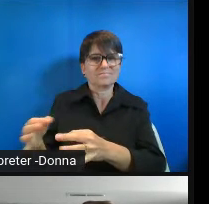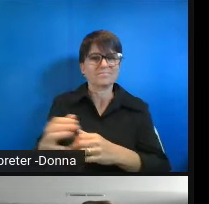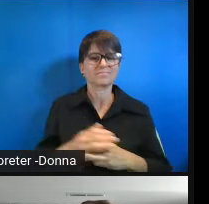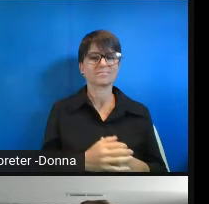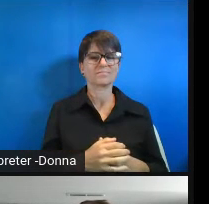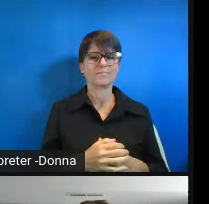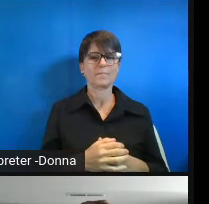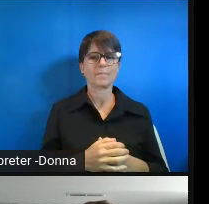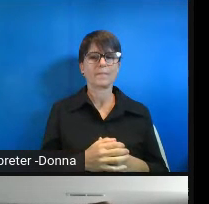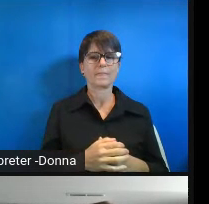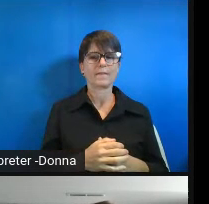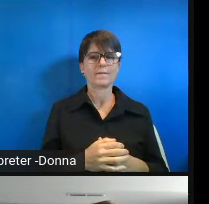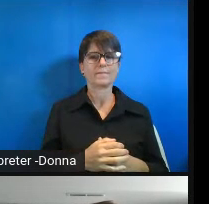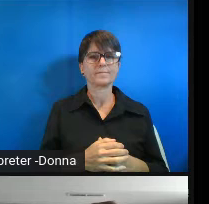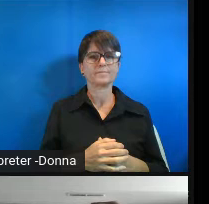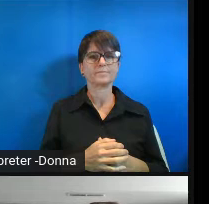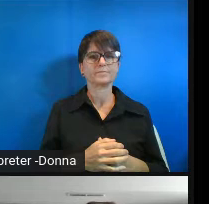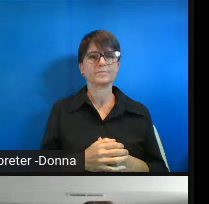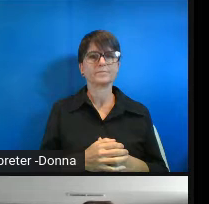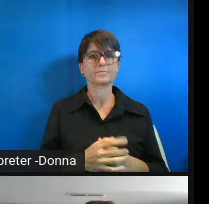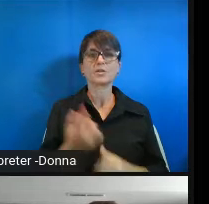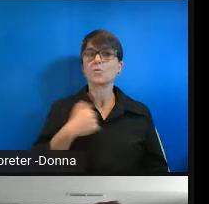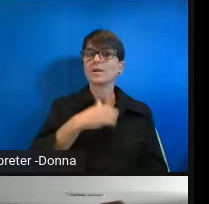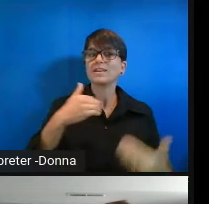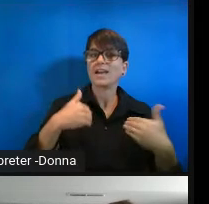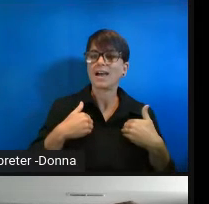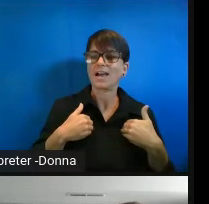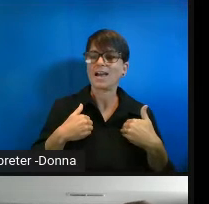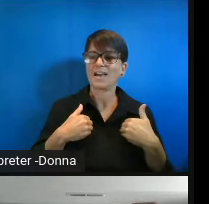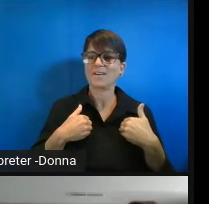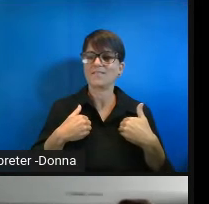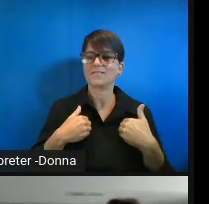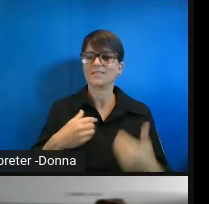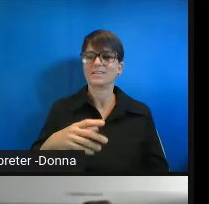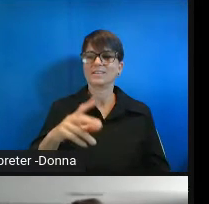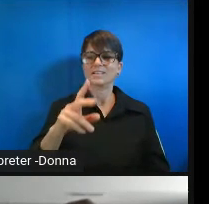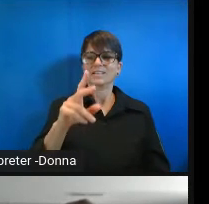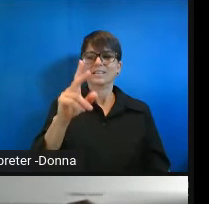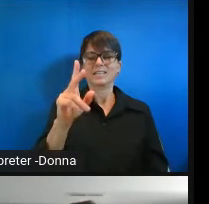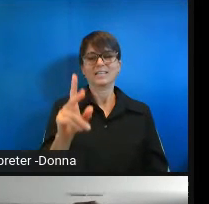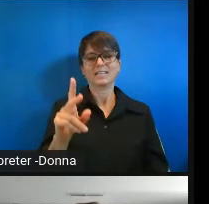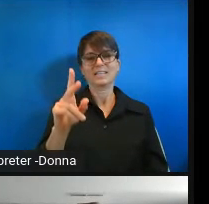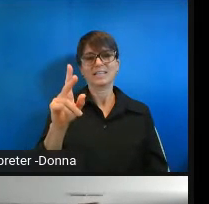Fortunately, we have Kitty Giraudel's a11y-dialog,